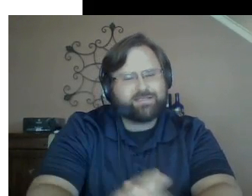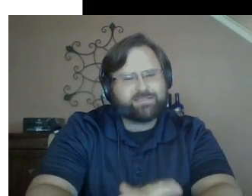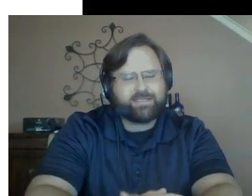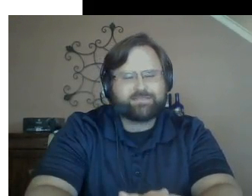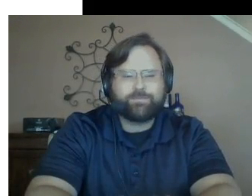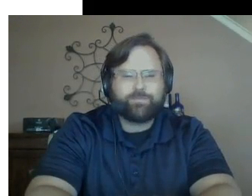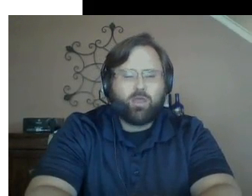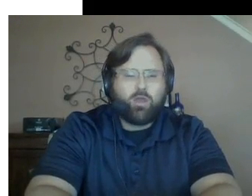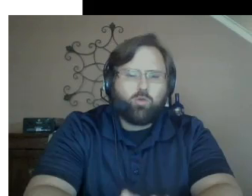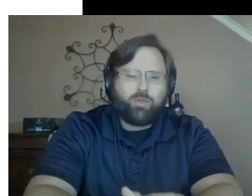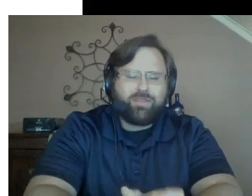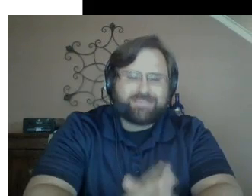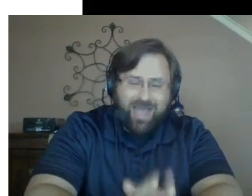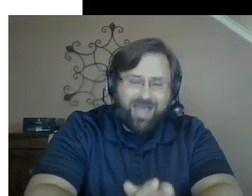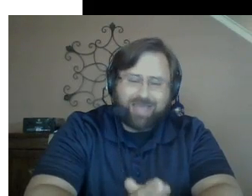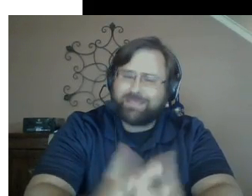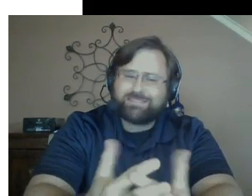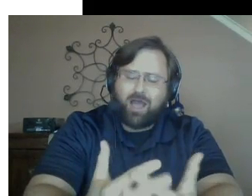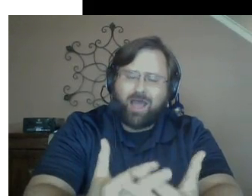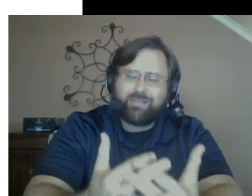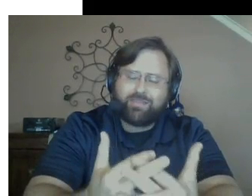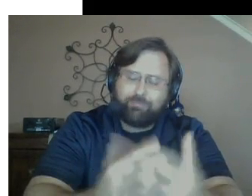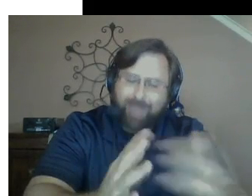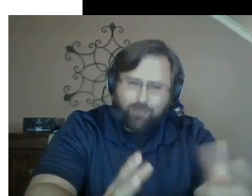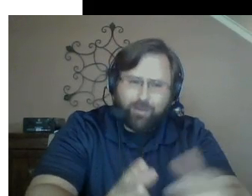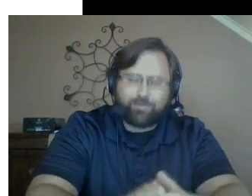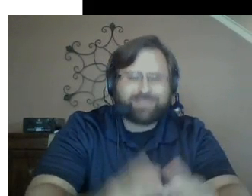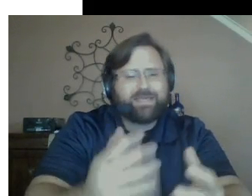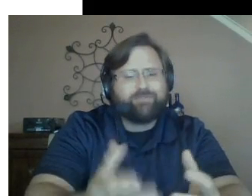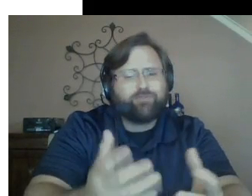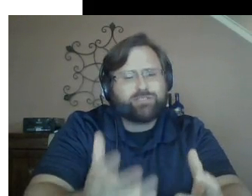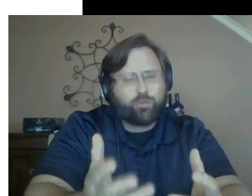of the sentence when the time is not the background but it's the information